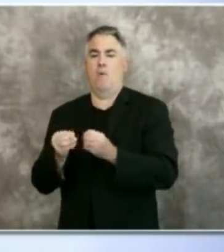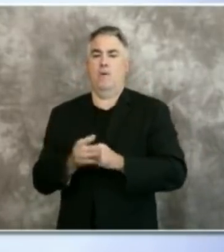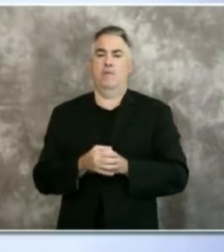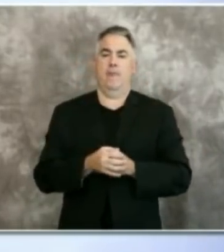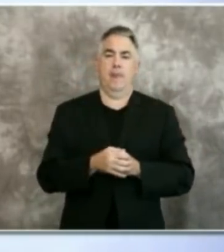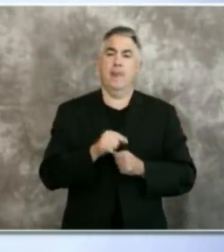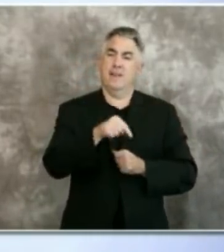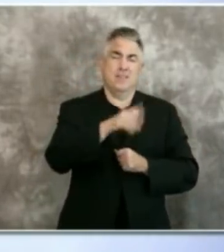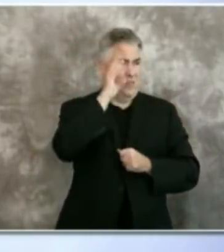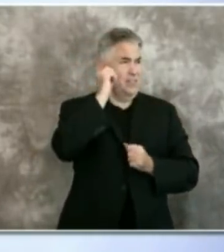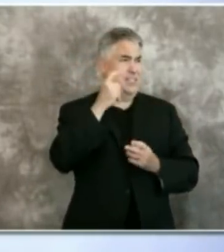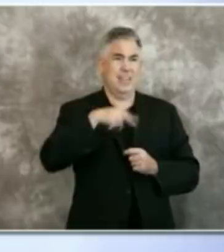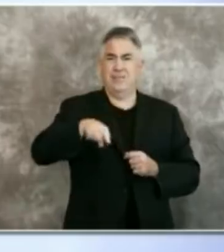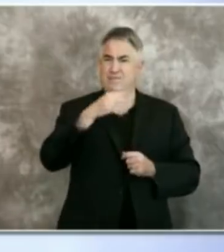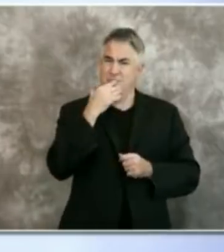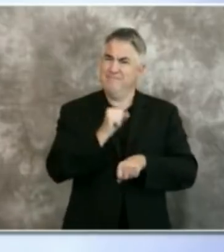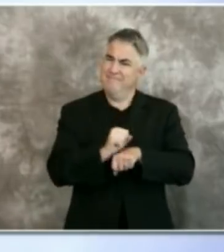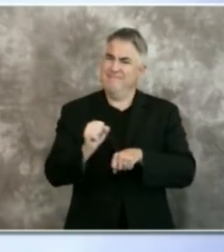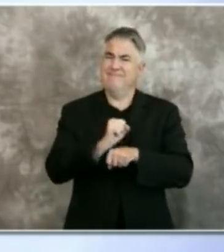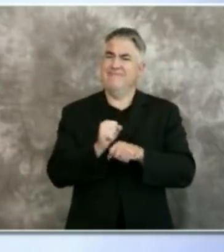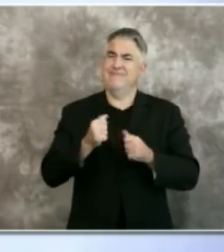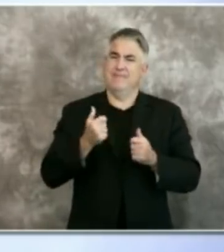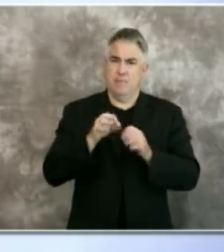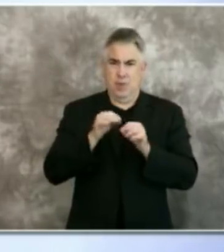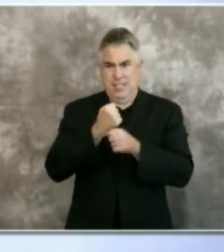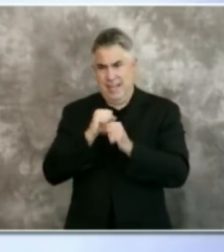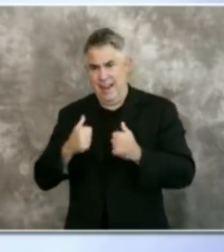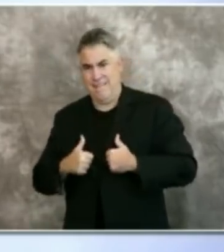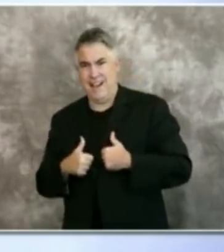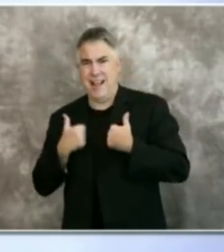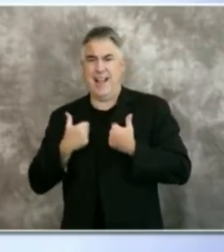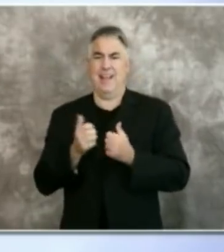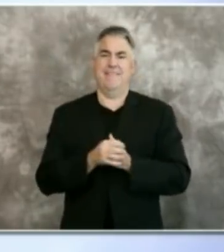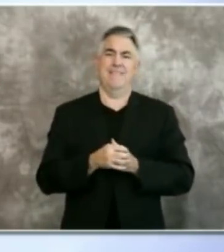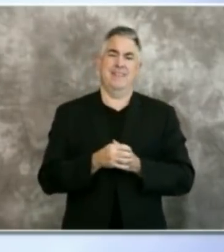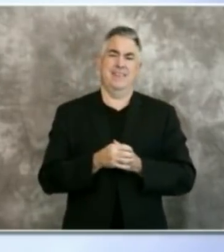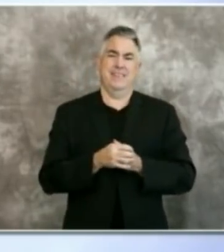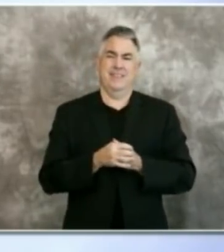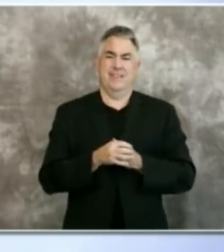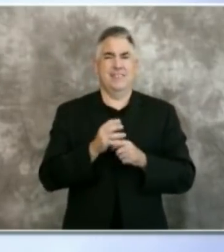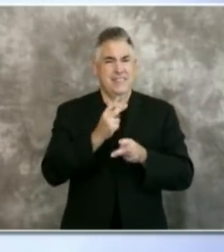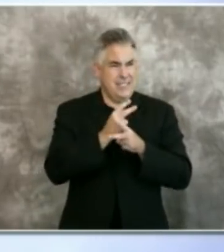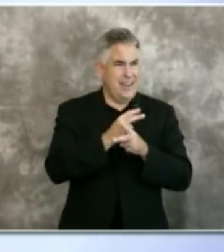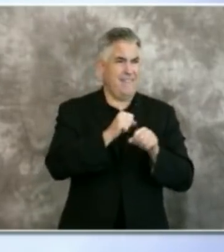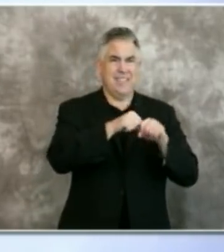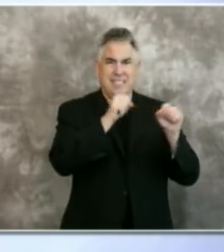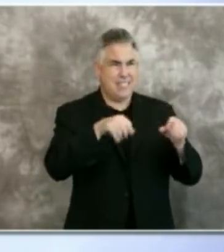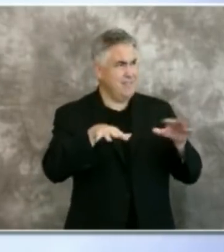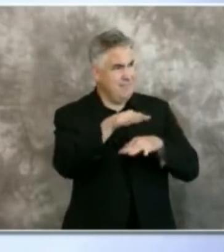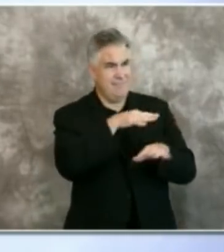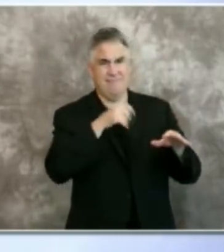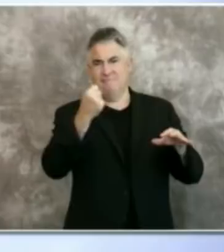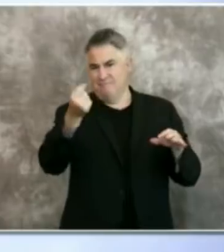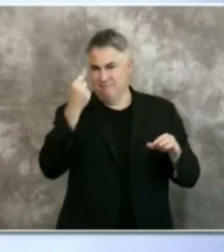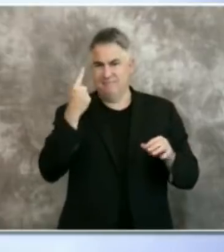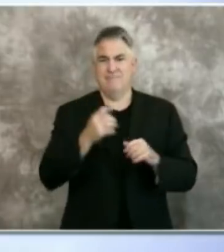TO DO TO TRY AND GET IT UNDER CONTROL AND I KNOW ALL OF THAT HERE IN SAN DIEGO ARE COMMITTED. THE SAME PIE PRESERVING LIFE, PRESERVING THE INTEGRITY OF OUR HEALTH